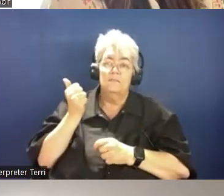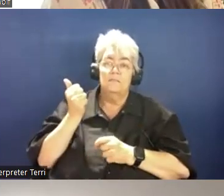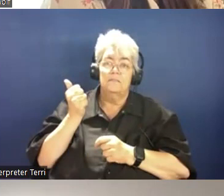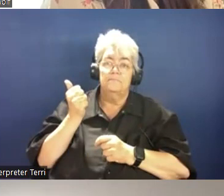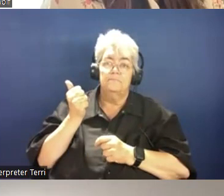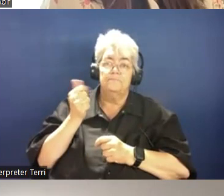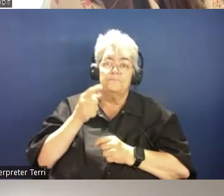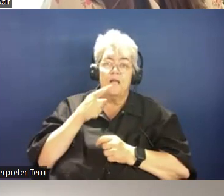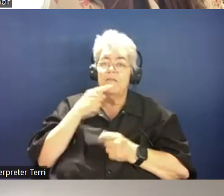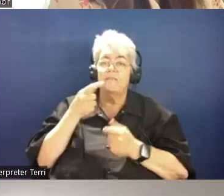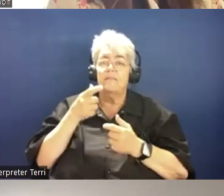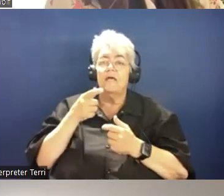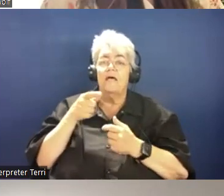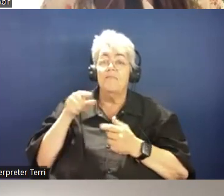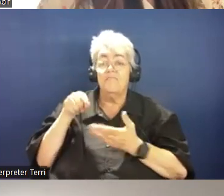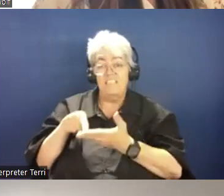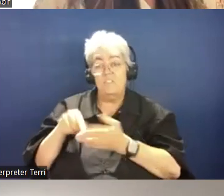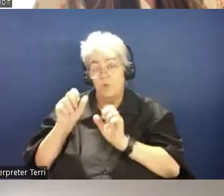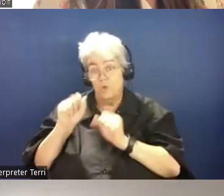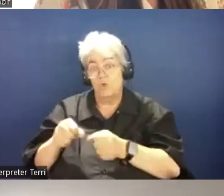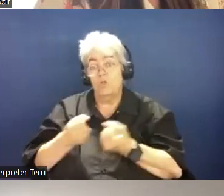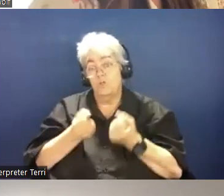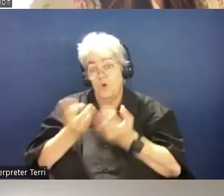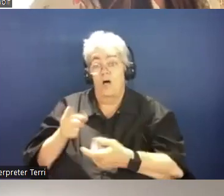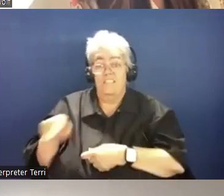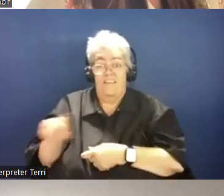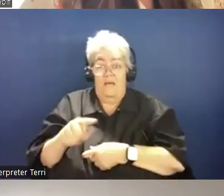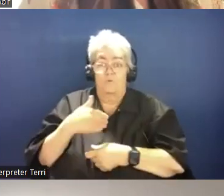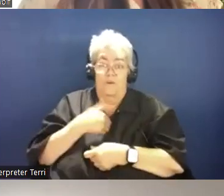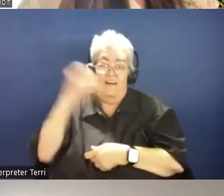the prejudicial nature that could happen if someone was able to file in a different